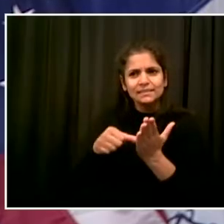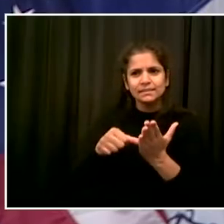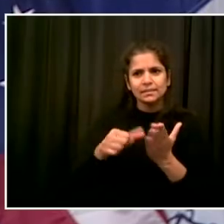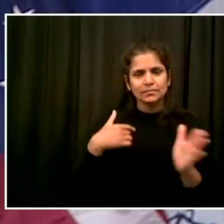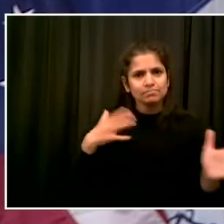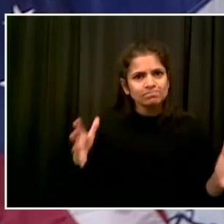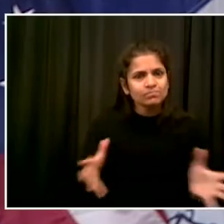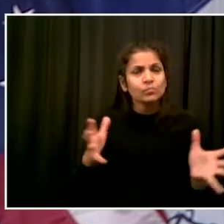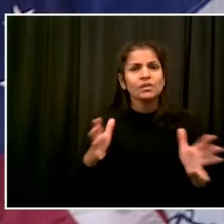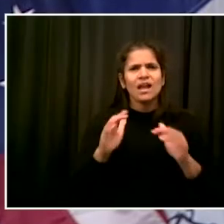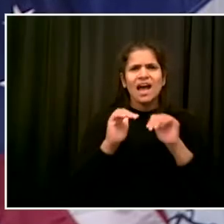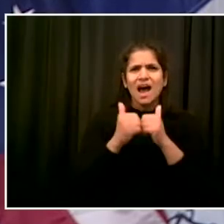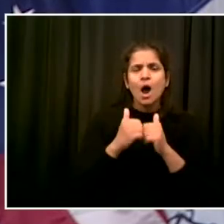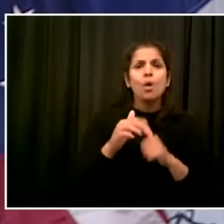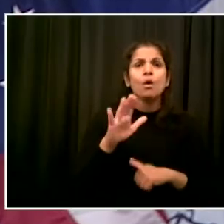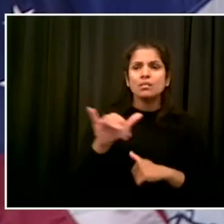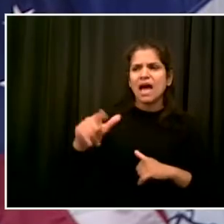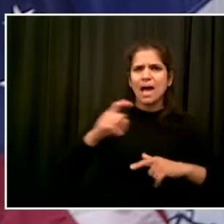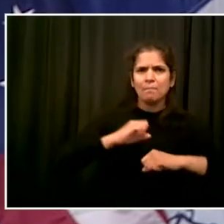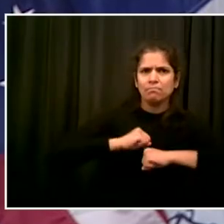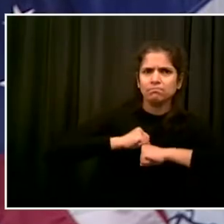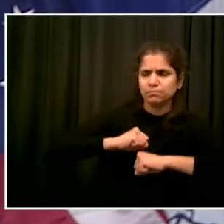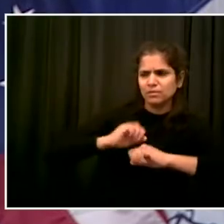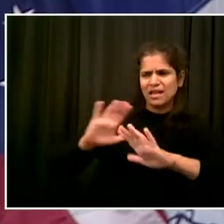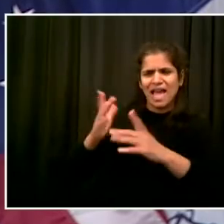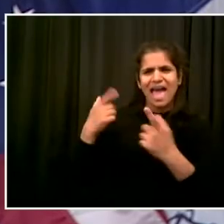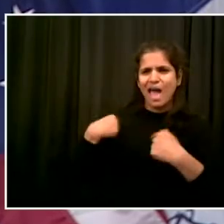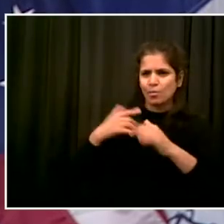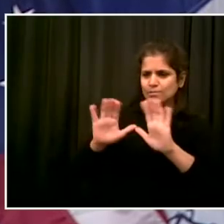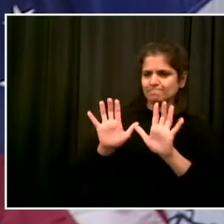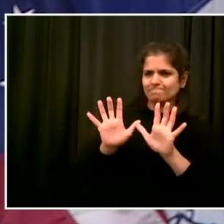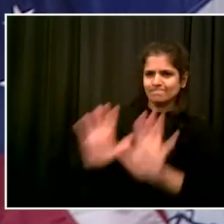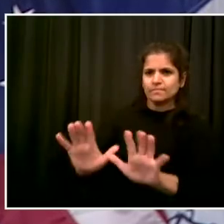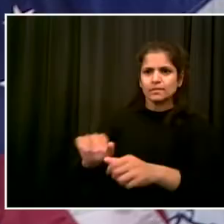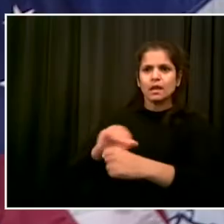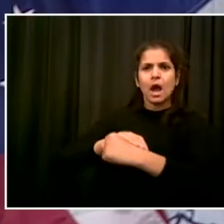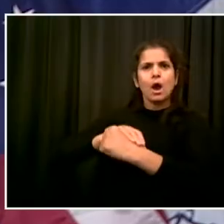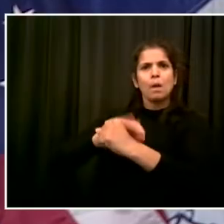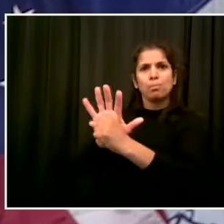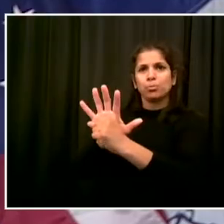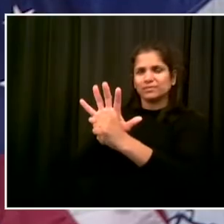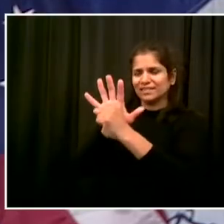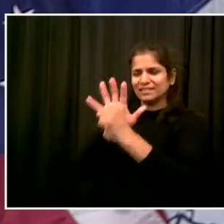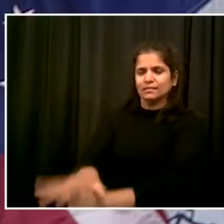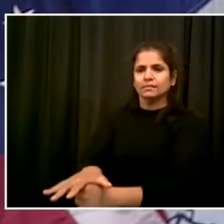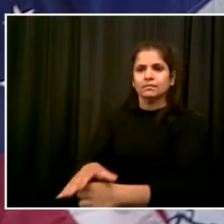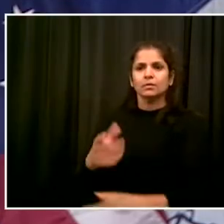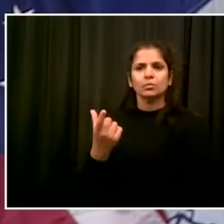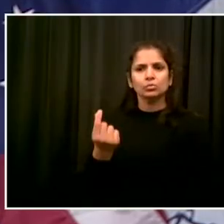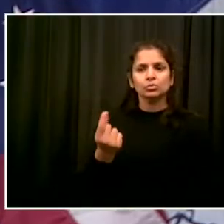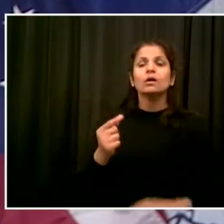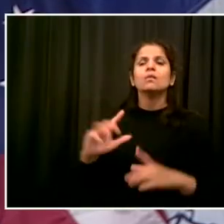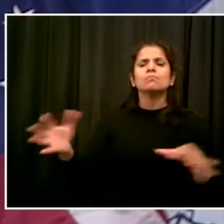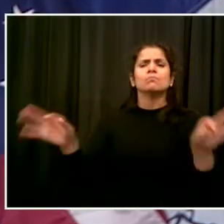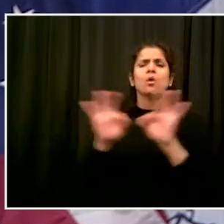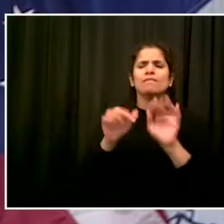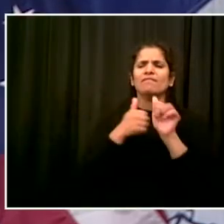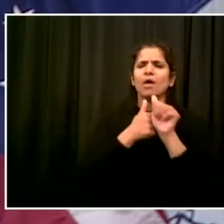DISEASE ON TOP OFVE ERYTHING WE ARE ASKING. REMEMBER, THE NBUMEOR NWE AY TO FIGHT BACK IS THE BASIC HYGIENE AND